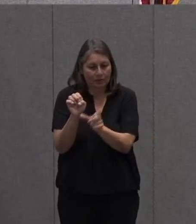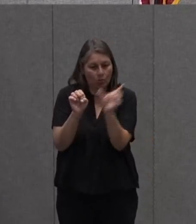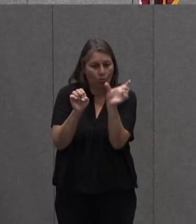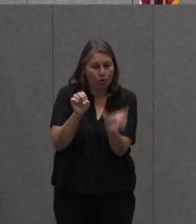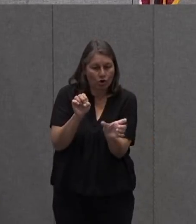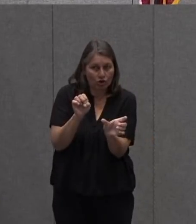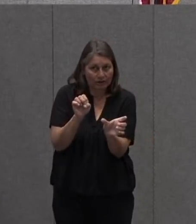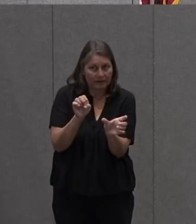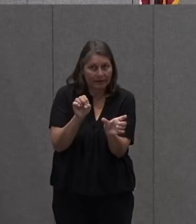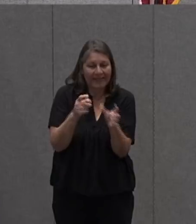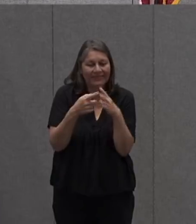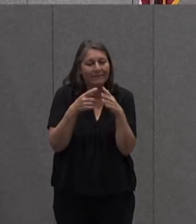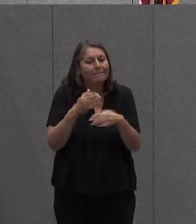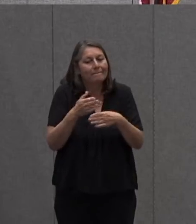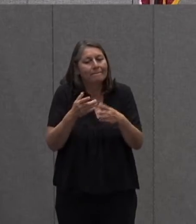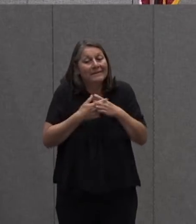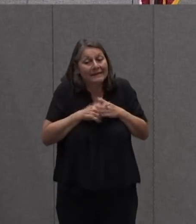It has to come at the beginning of the word.